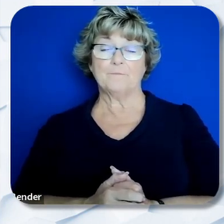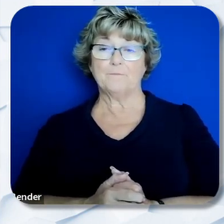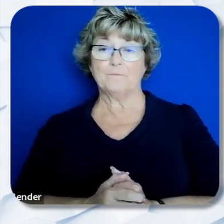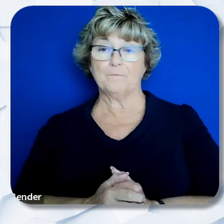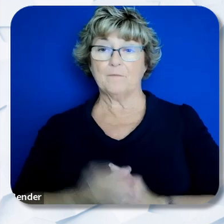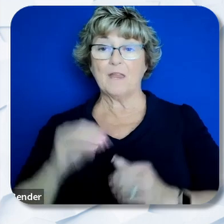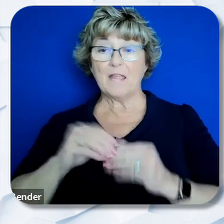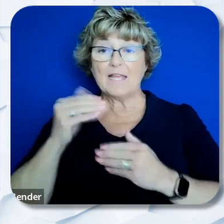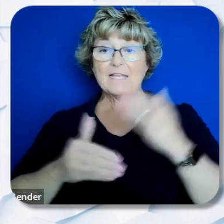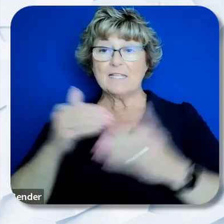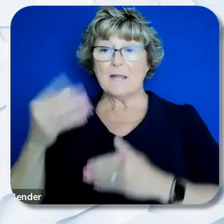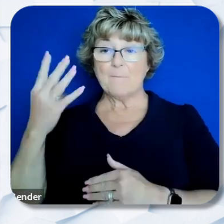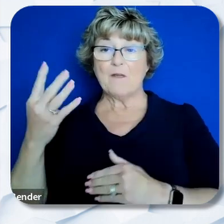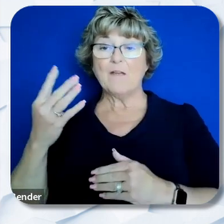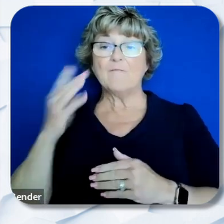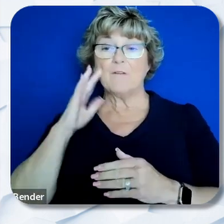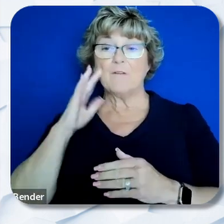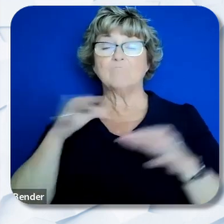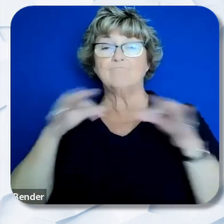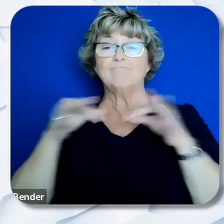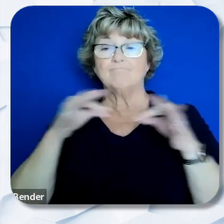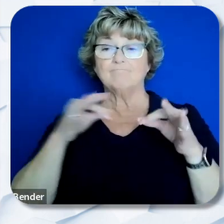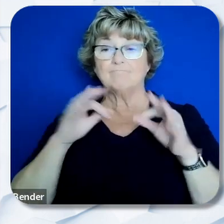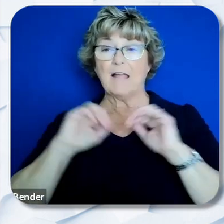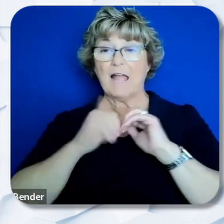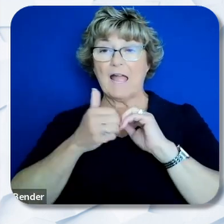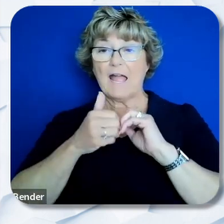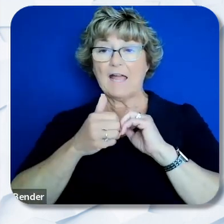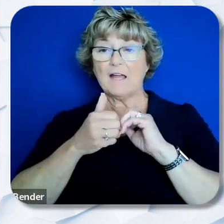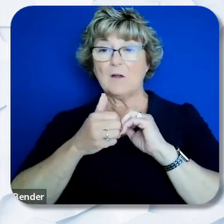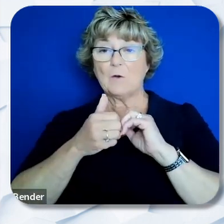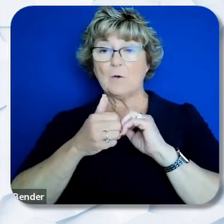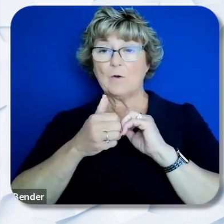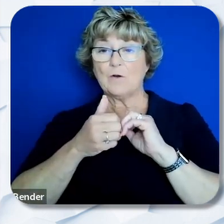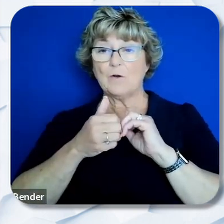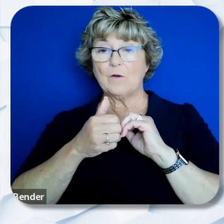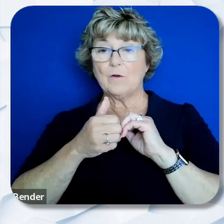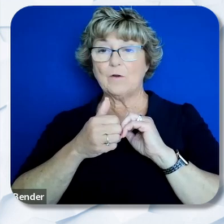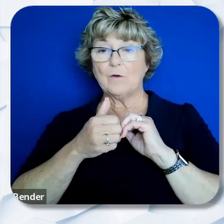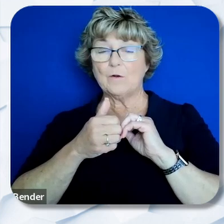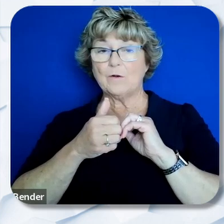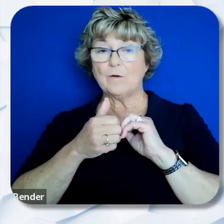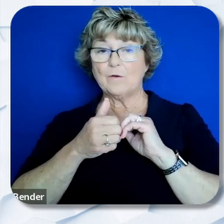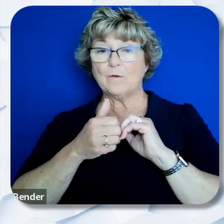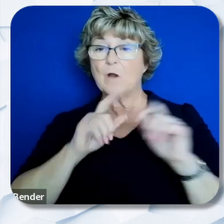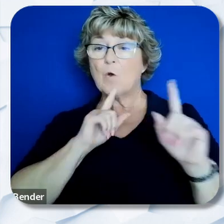4 we'll cover how to do the report. We'll cover, how to do, how to report the progress